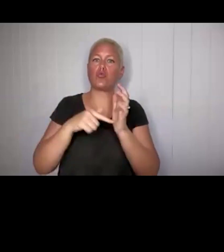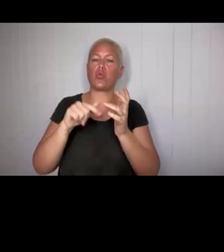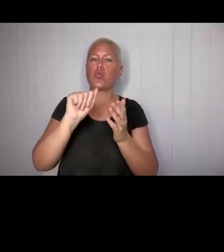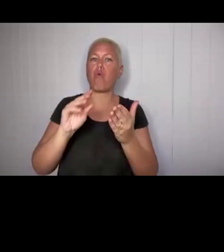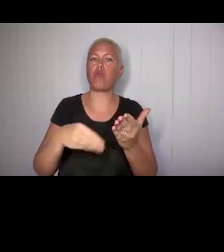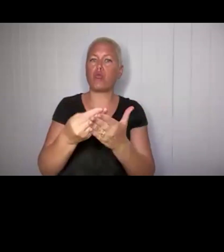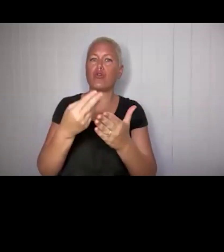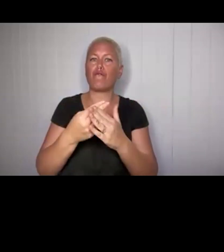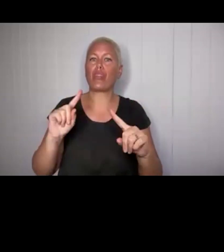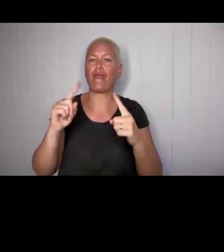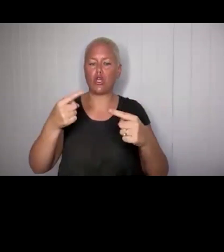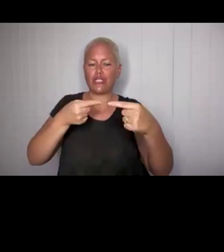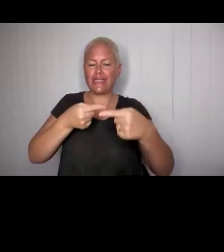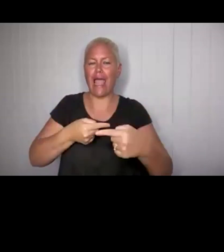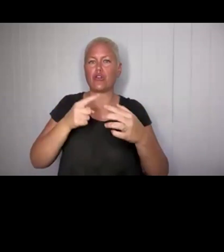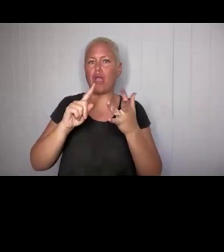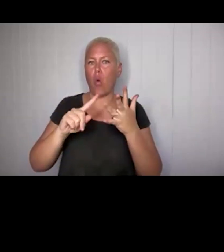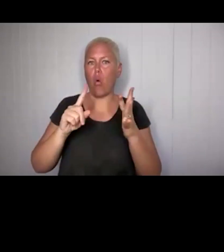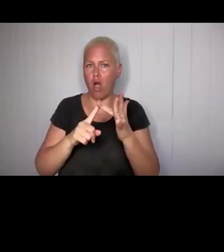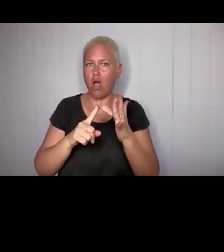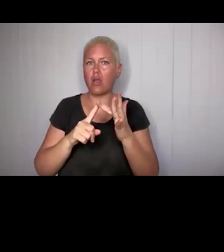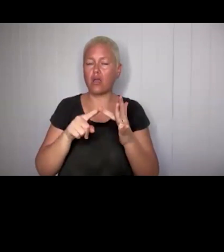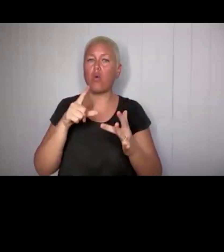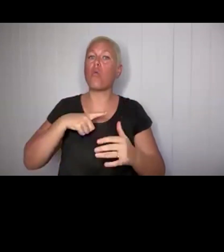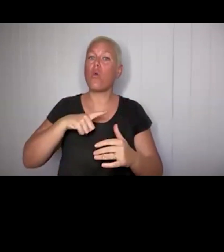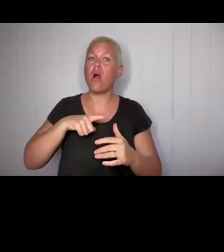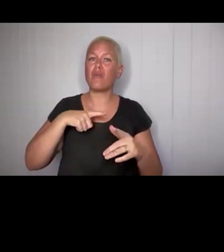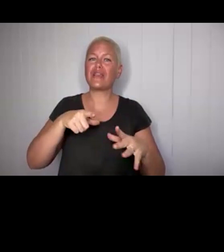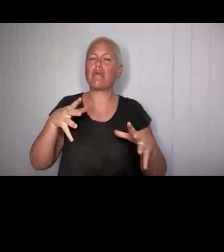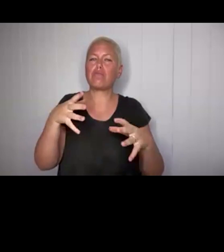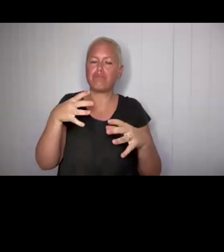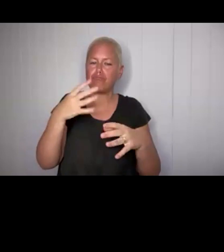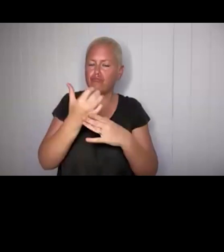the first stage of the expression of interest. This is because it is a brief application,